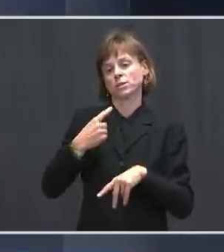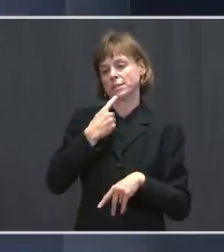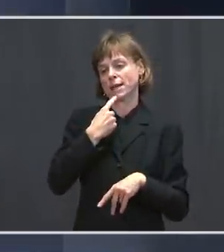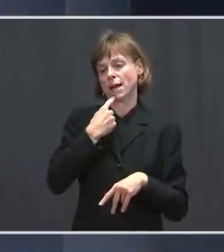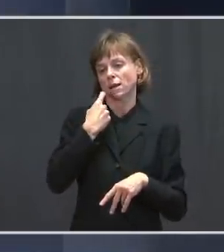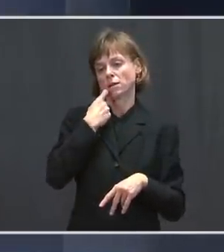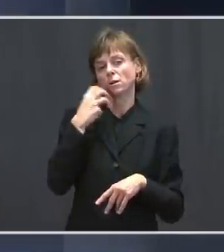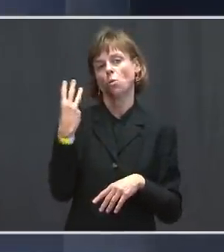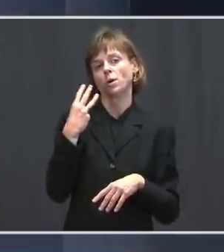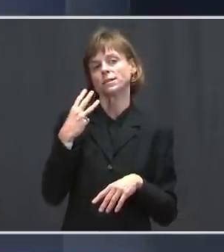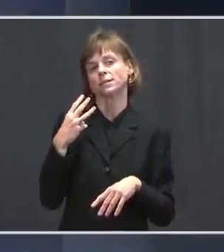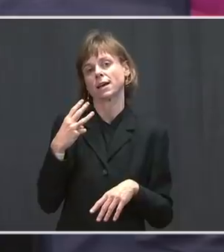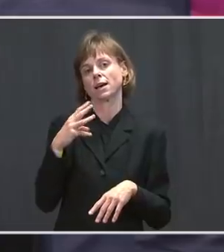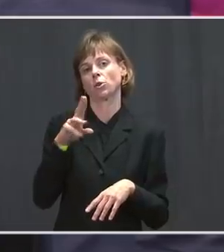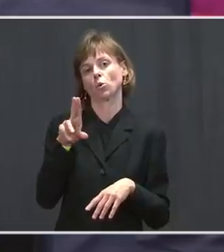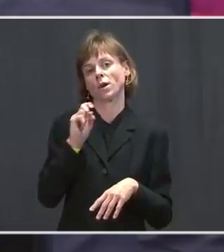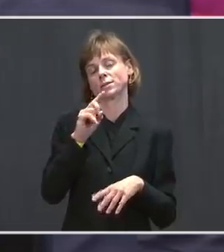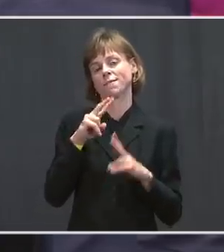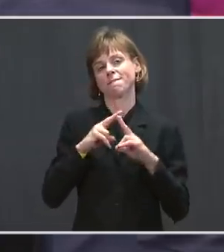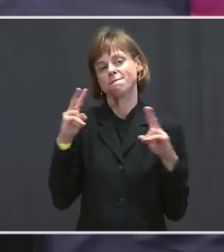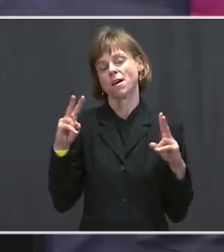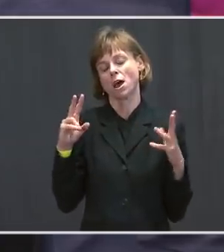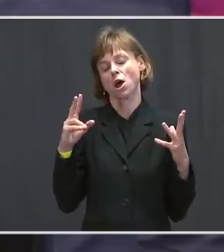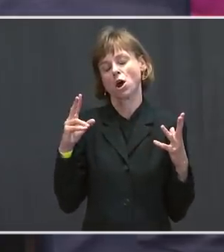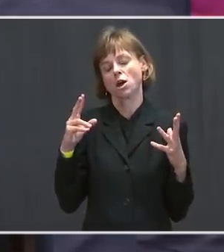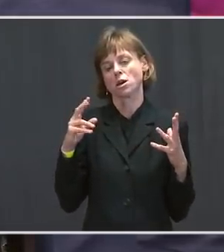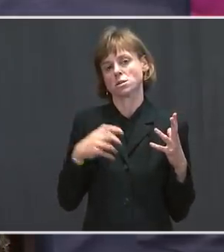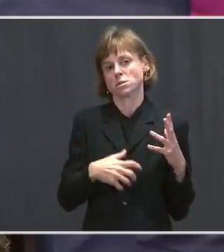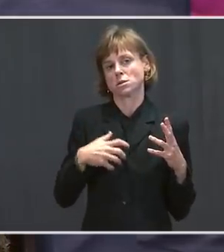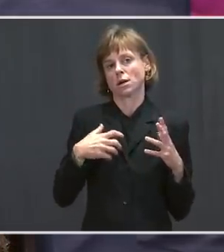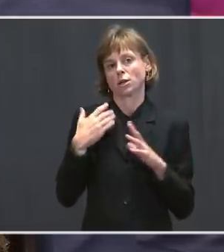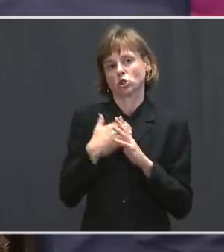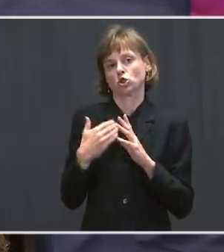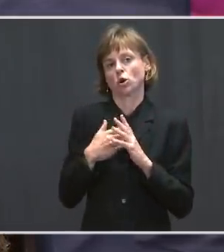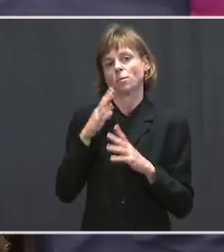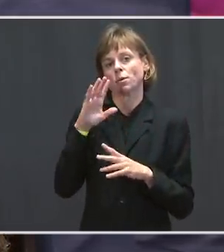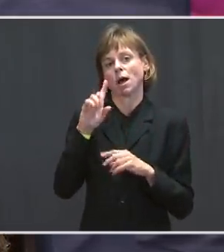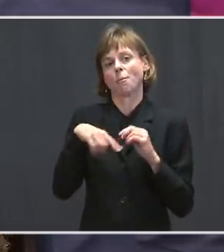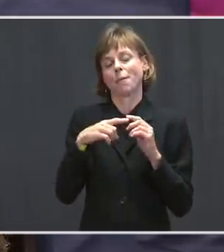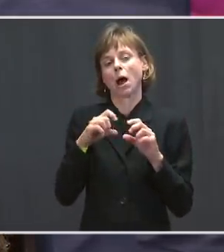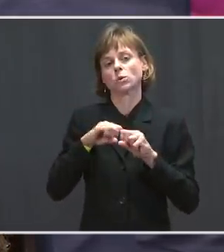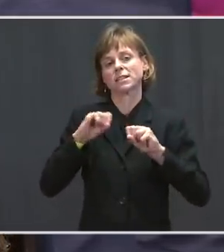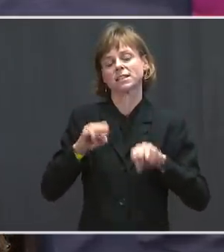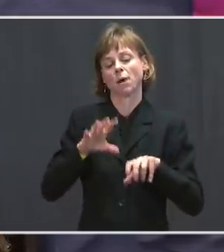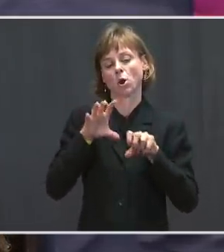by reports of systematic rape and sexual abuse against women in internment camps for ethnic Uighurs